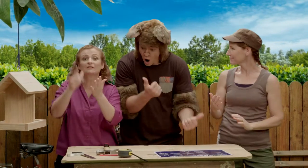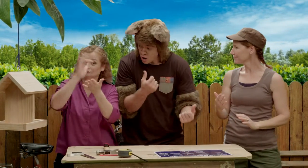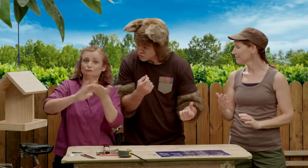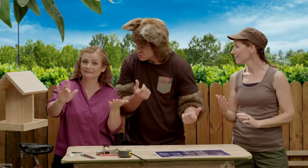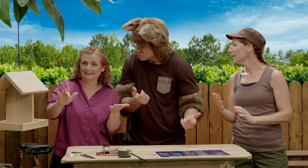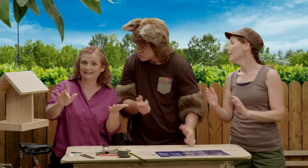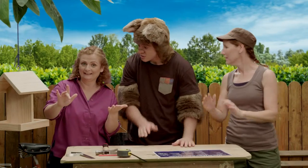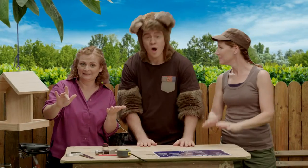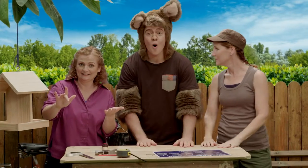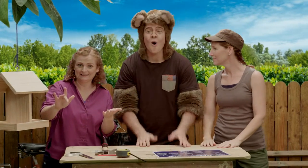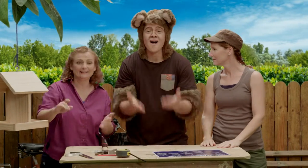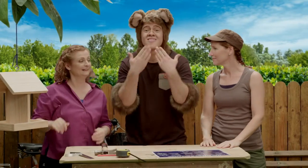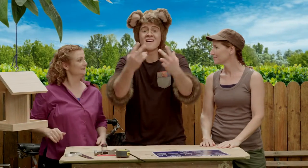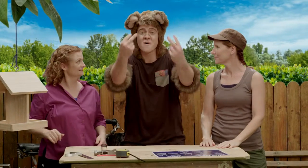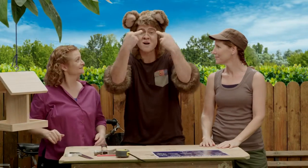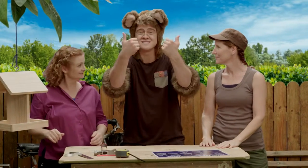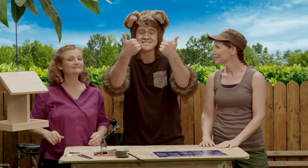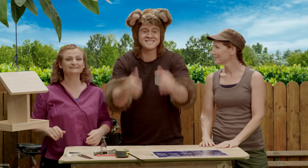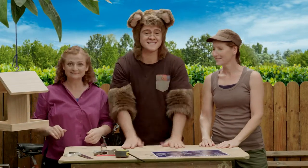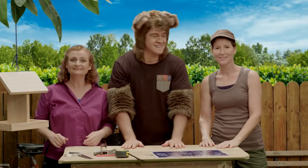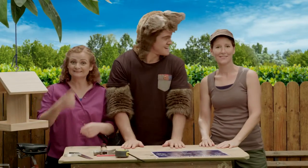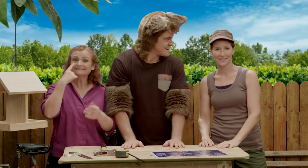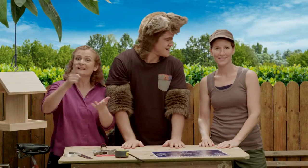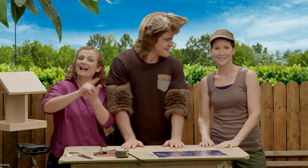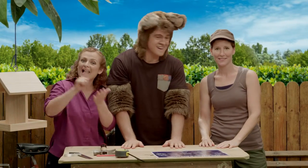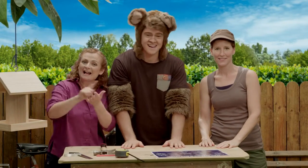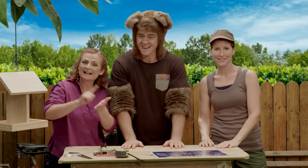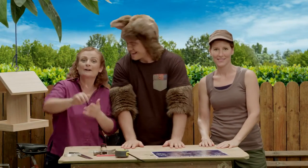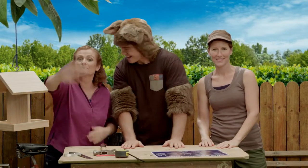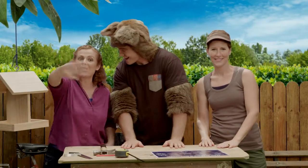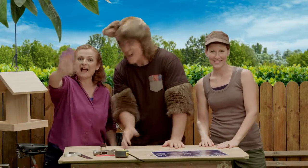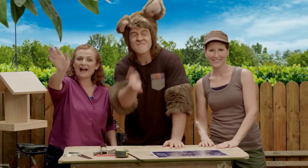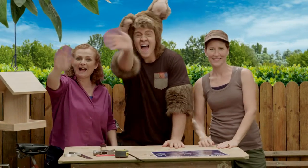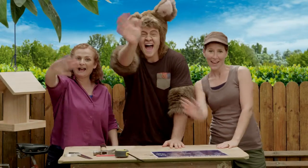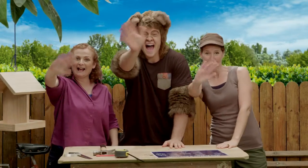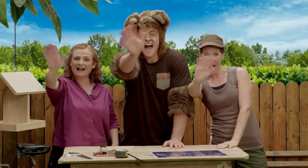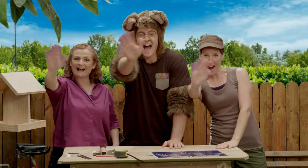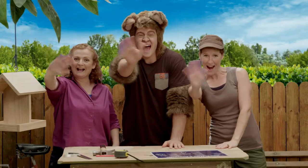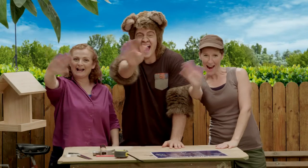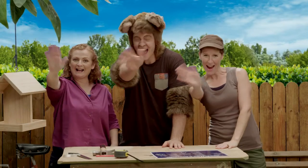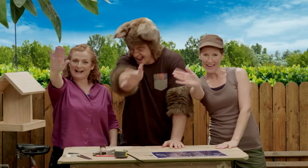Well, our time is up. Thanks for watching! See you next time! Bye!